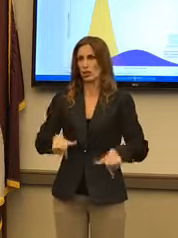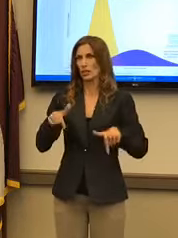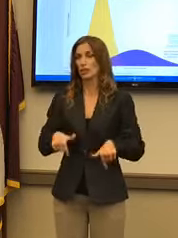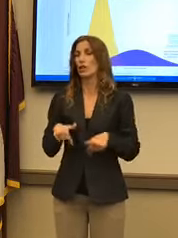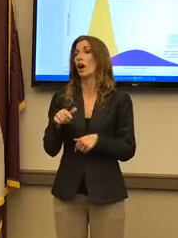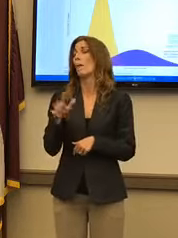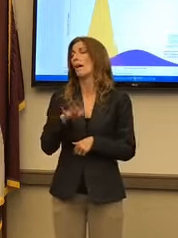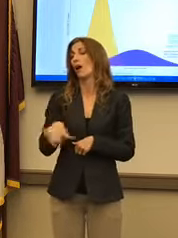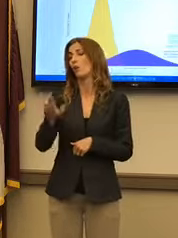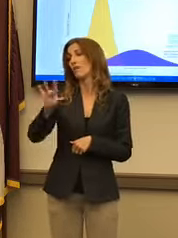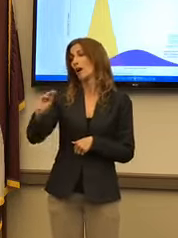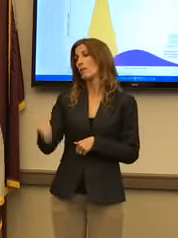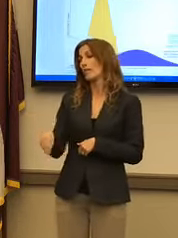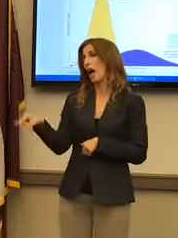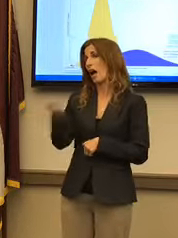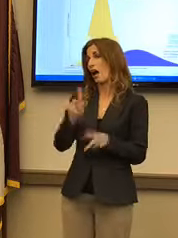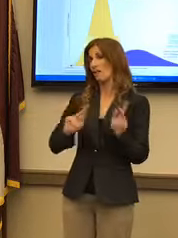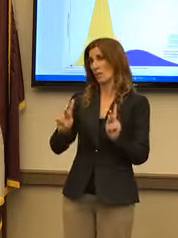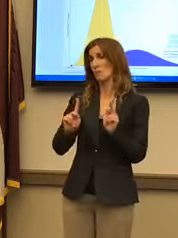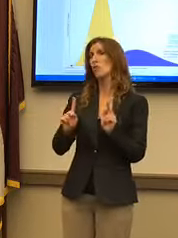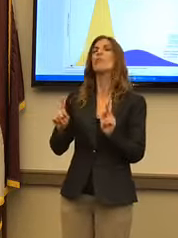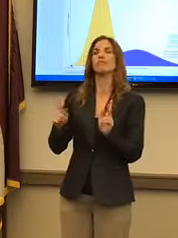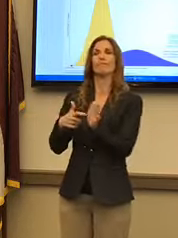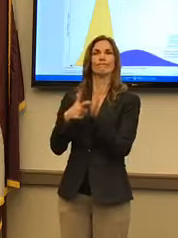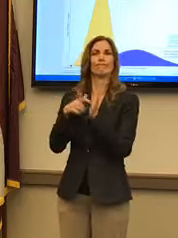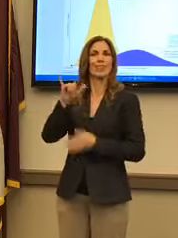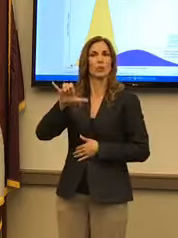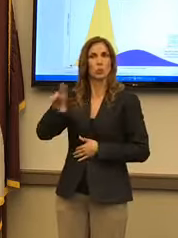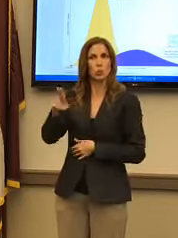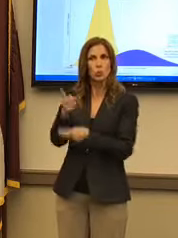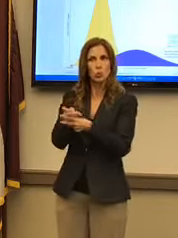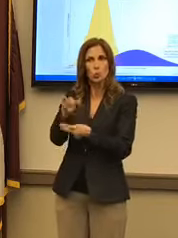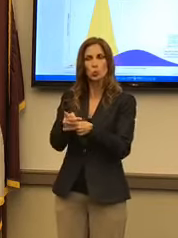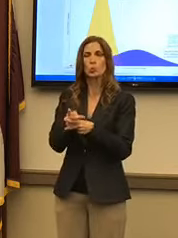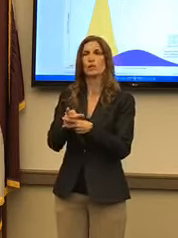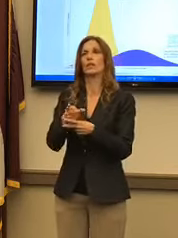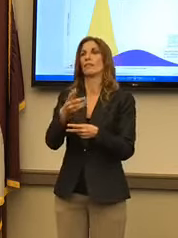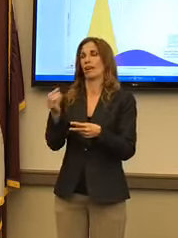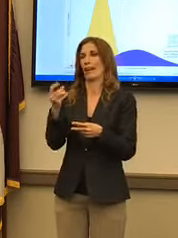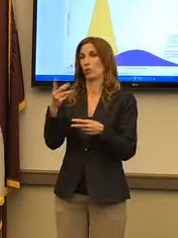one quarter of them are requiring ICU care and on and are on a ventilator